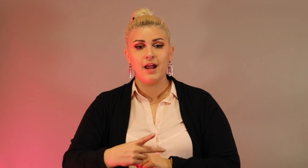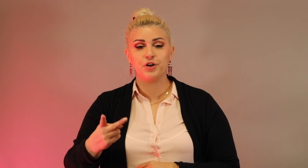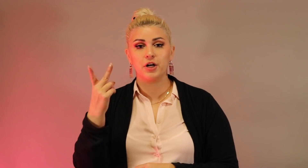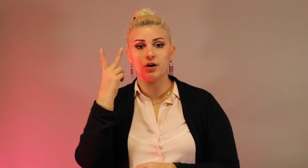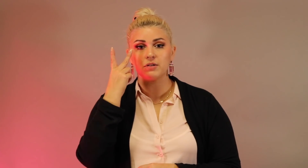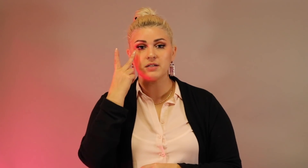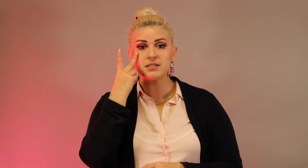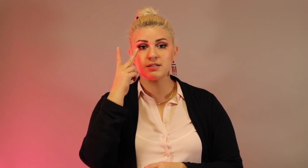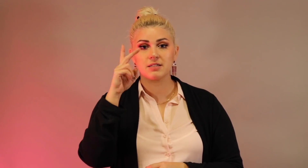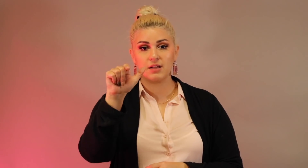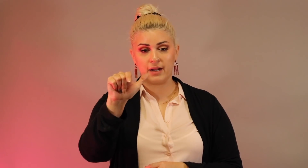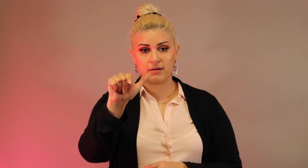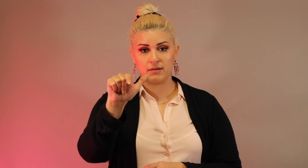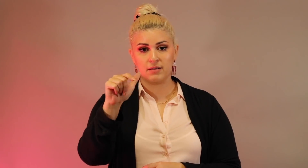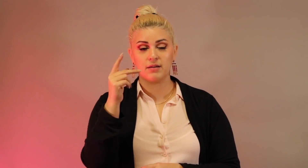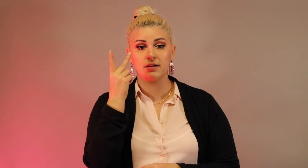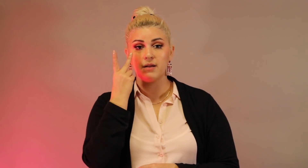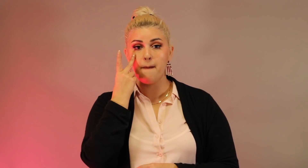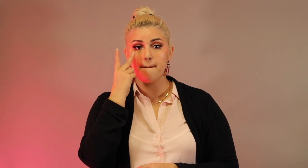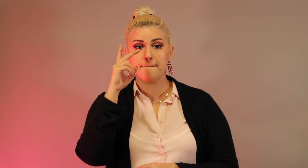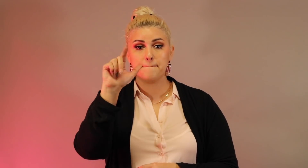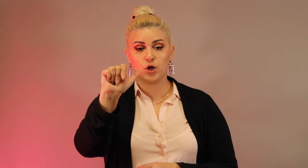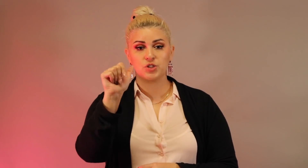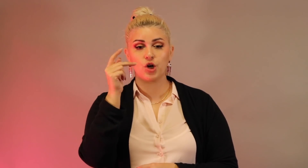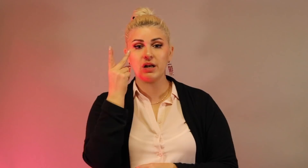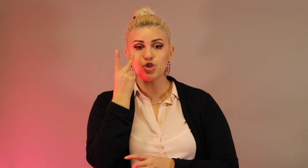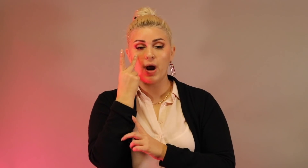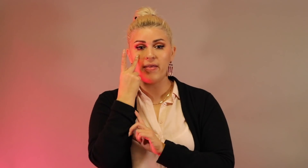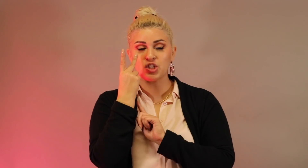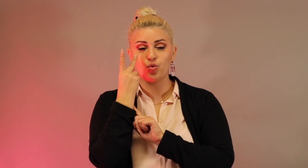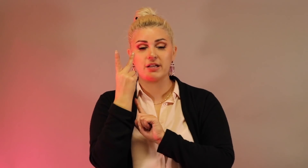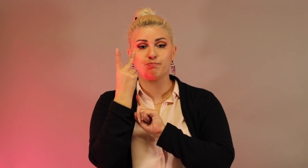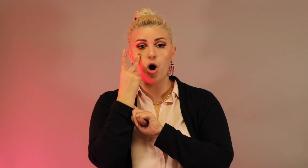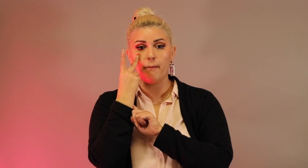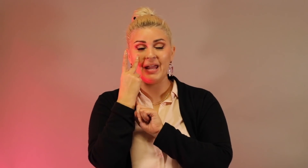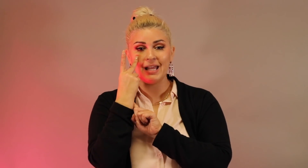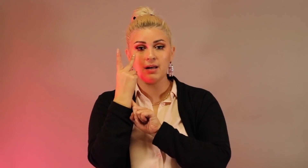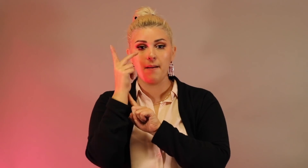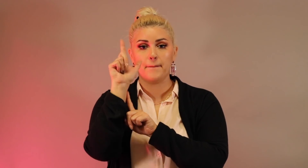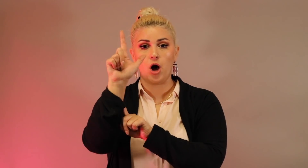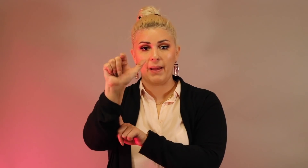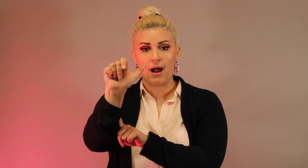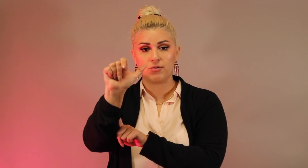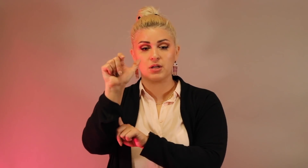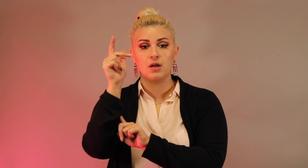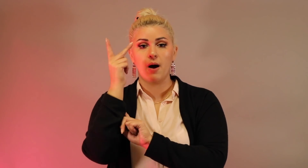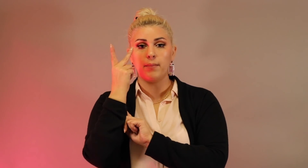and you're gonna go see you later. Boom, so you wanna try that twist palm in, palm out.